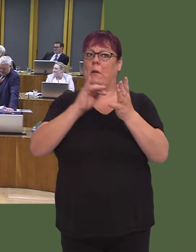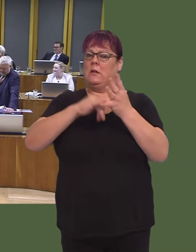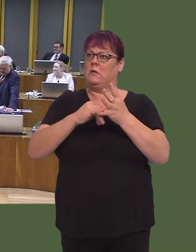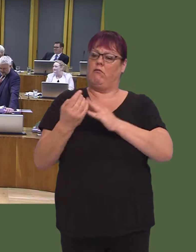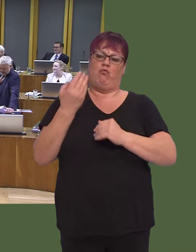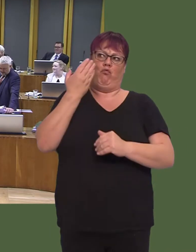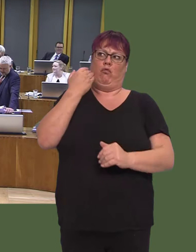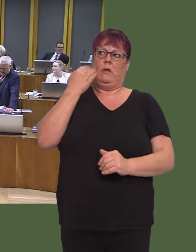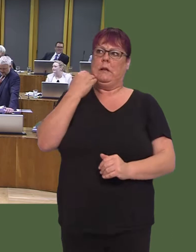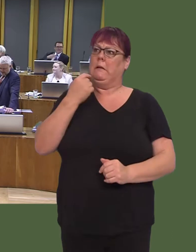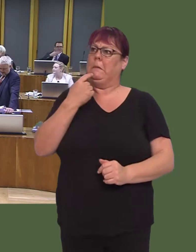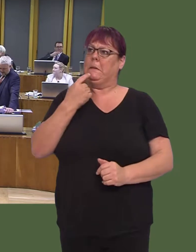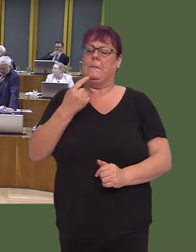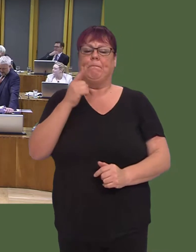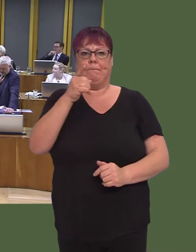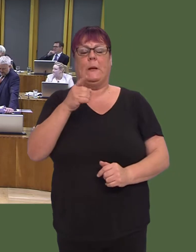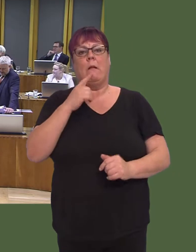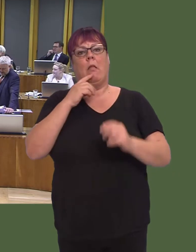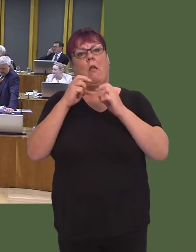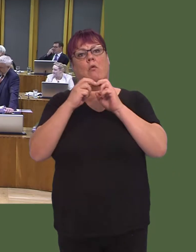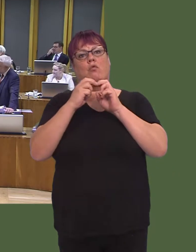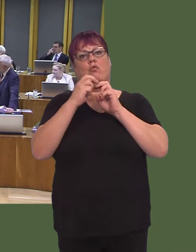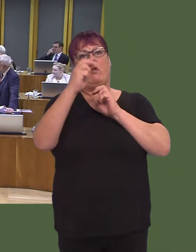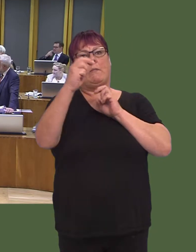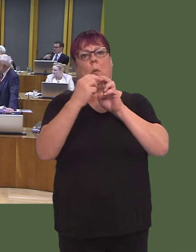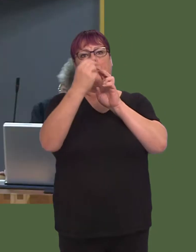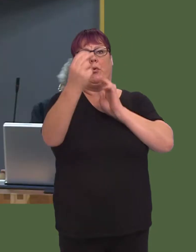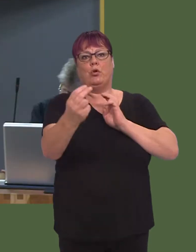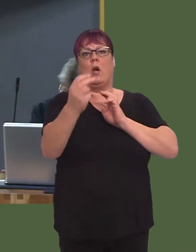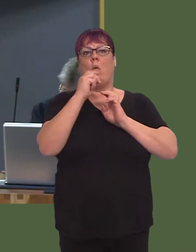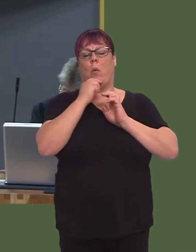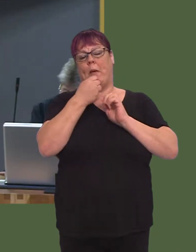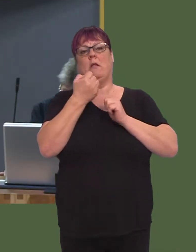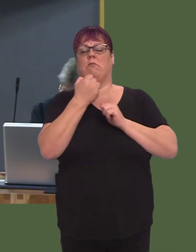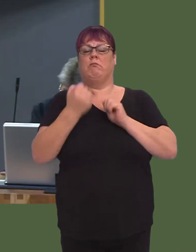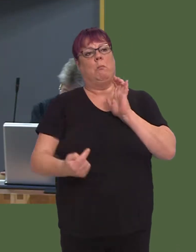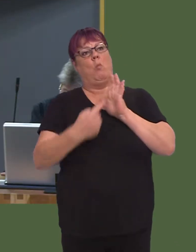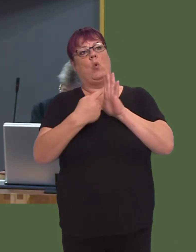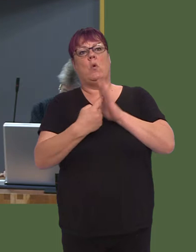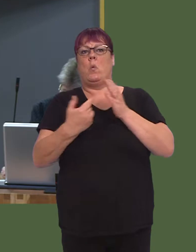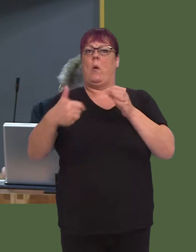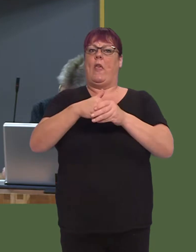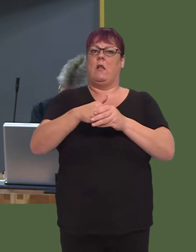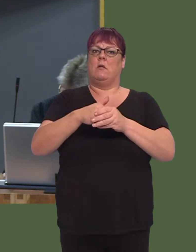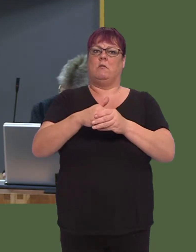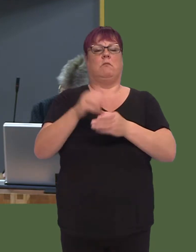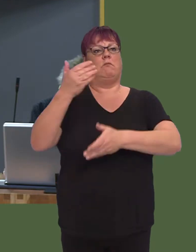a question from my colleague Jayne Bryant, committed to putting it at the forefront of Welsh Government policy for industrial heritage in Wales.